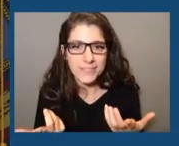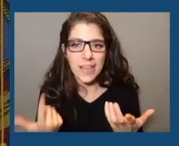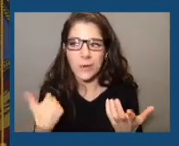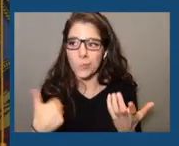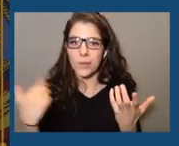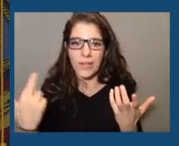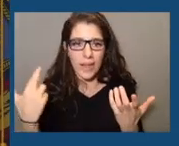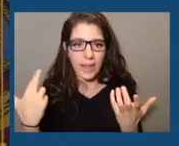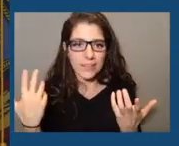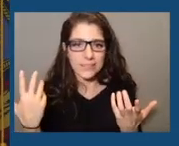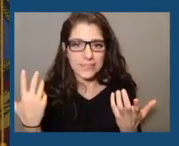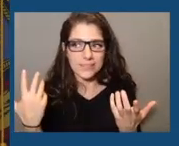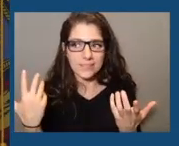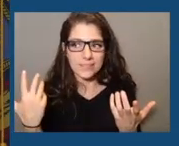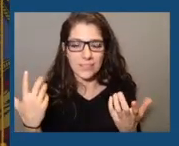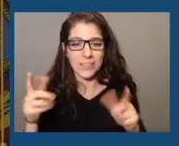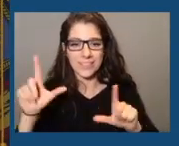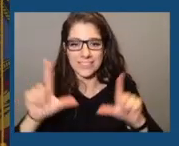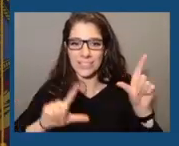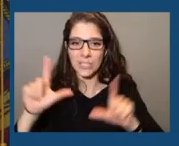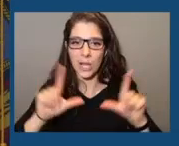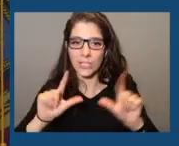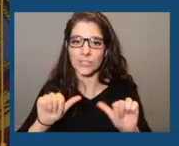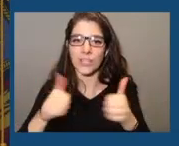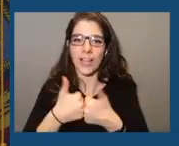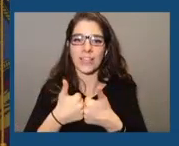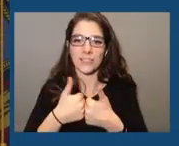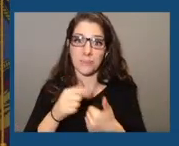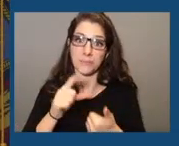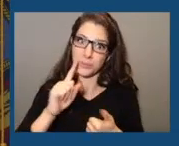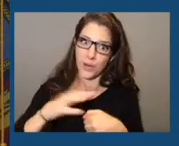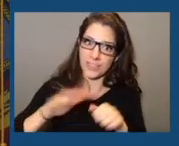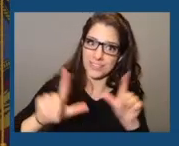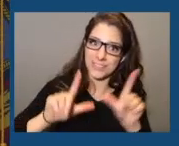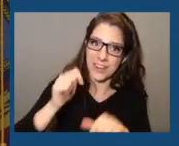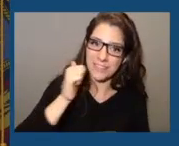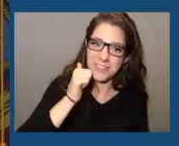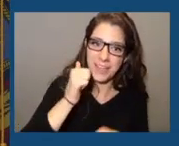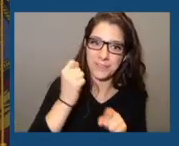there was a tiktok challenge. I'm sure you're all on tiktok every day right now. Me neither.